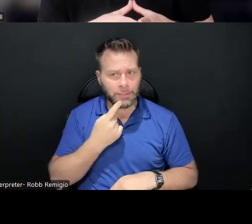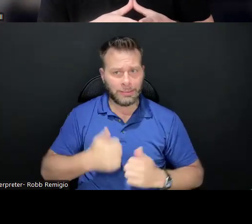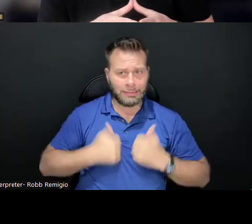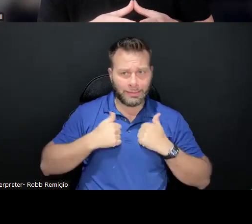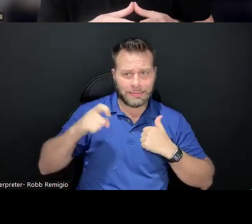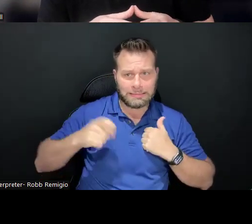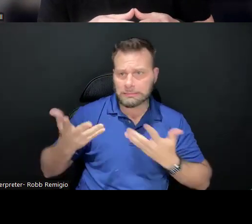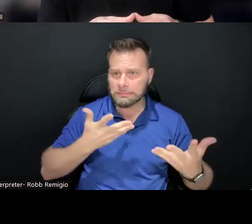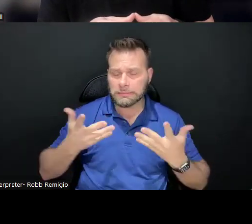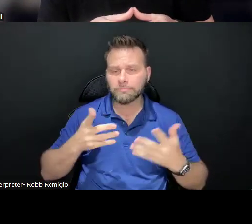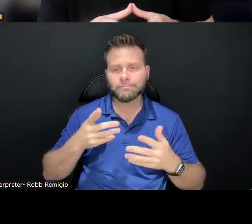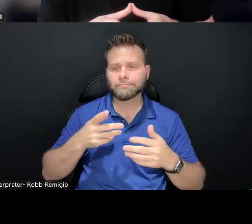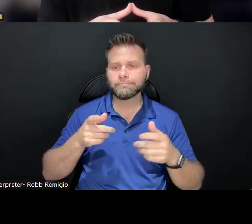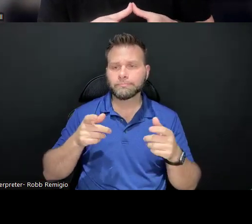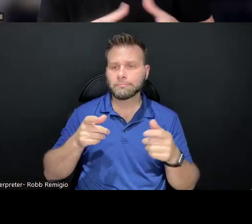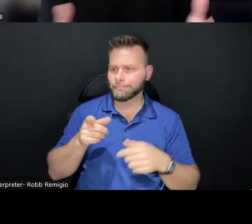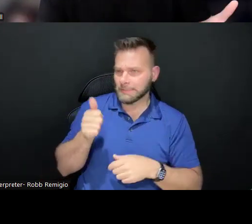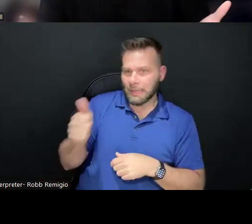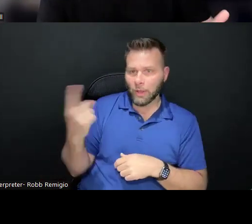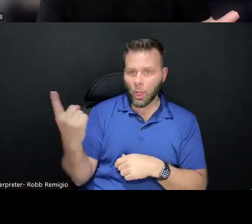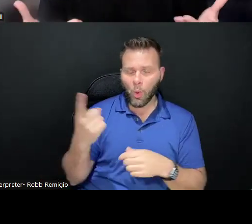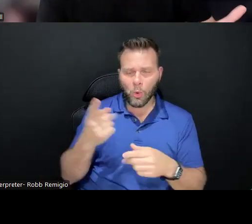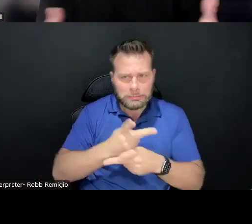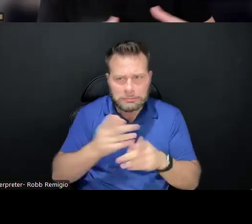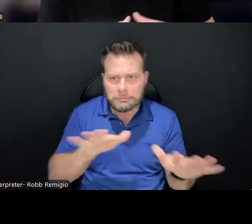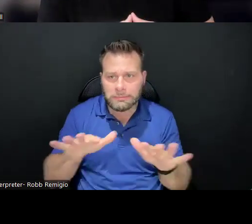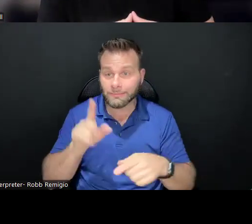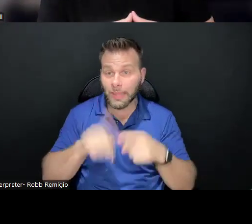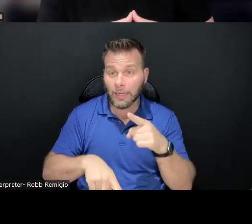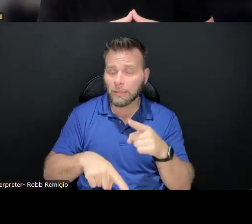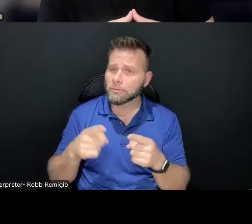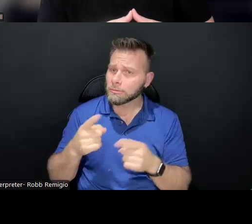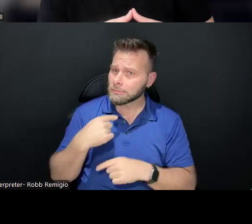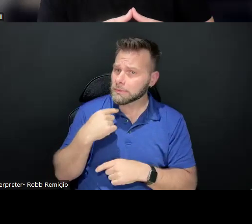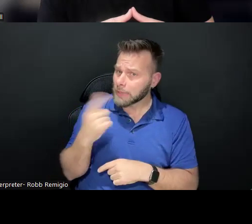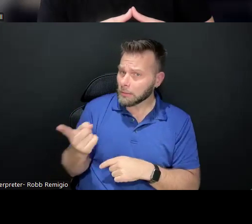has severe life needs and doesn't seem to be able to manage the needs independently,